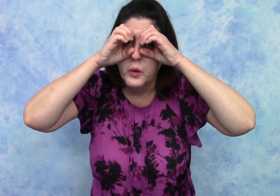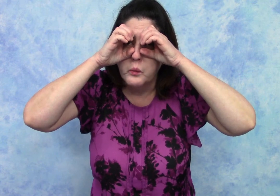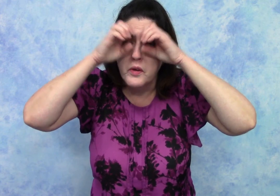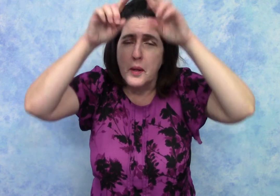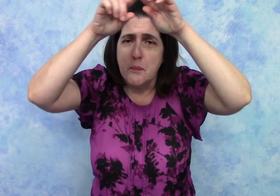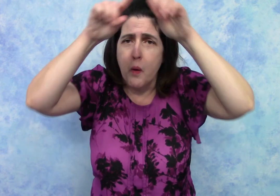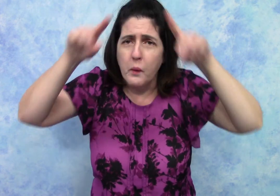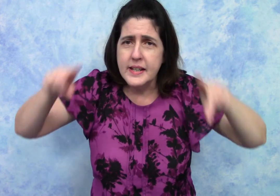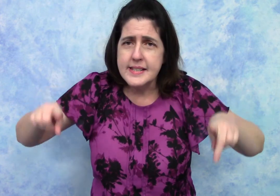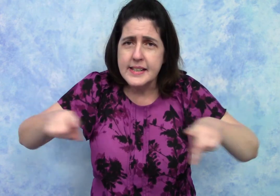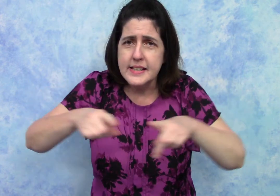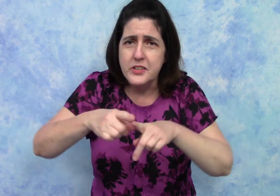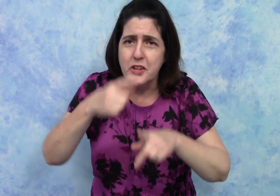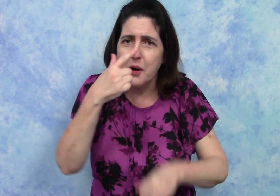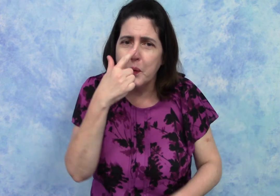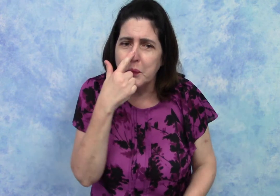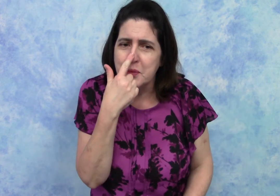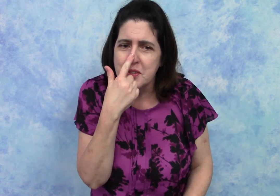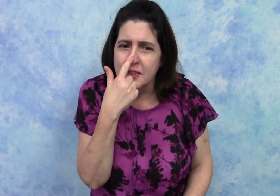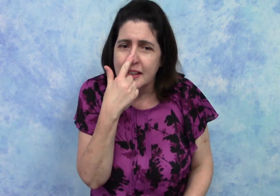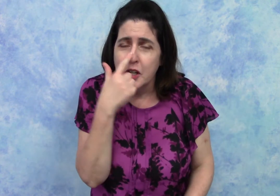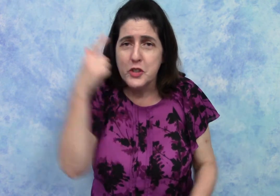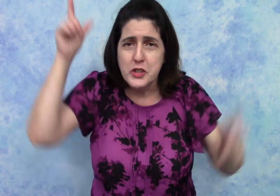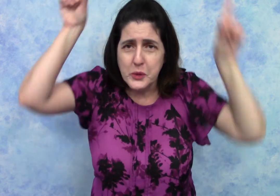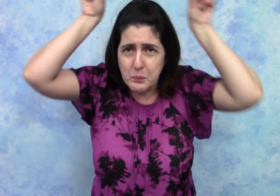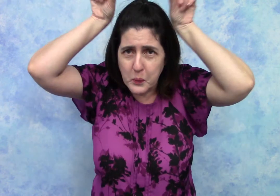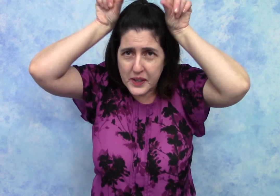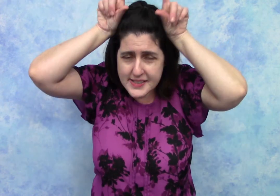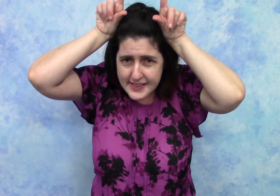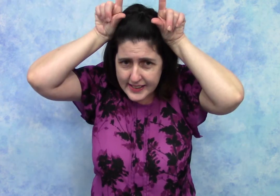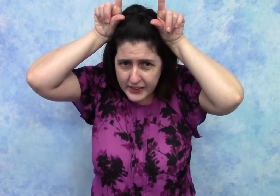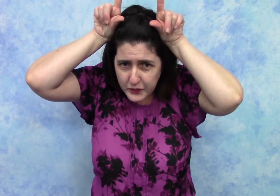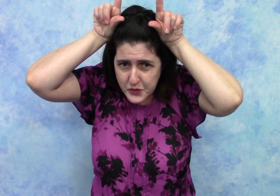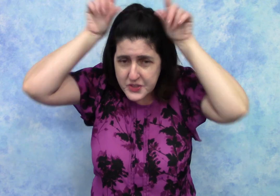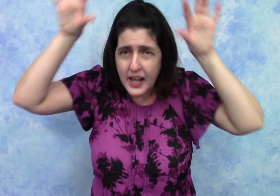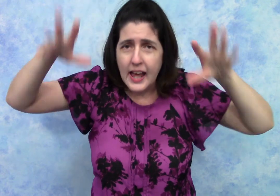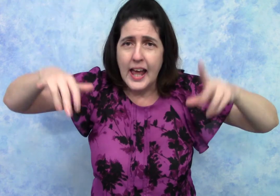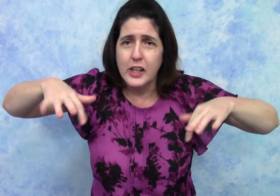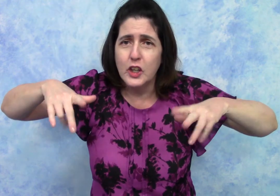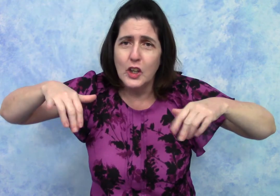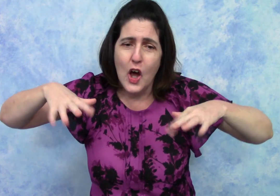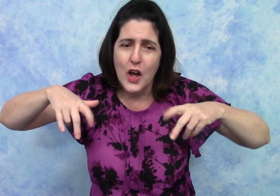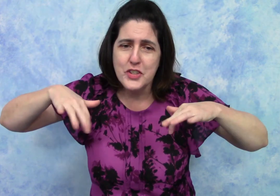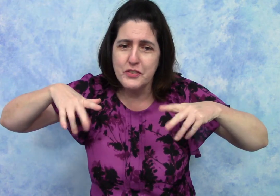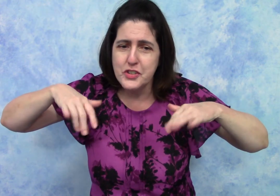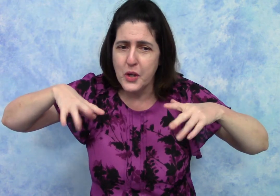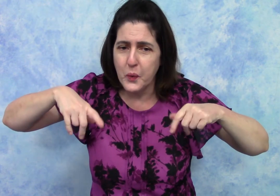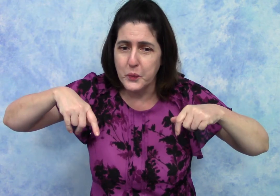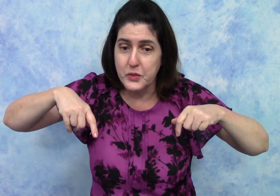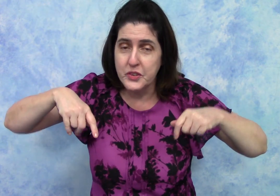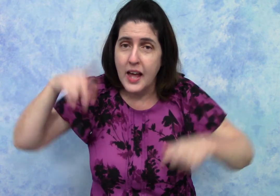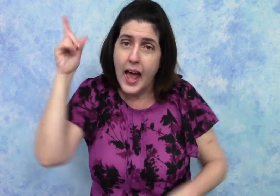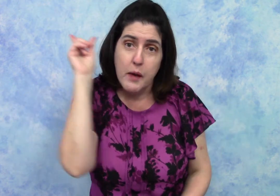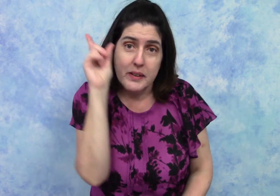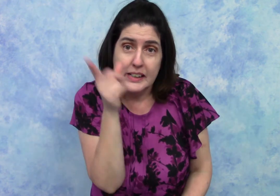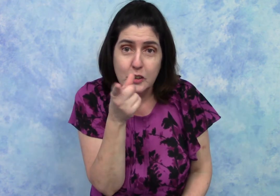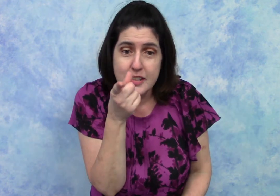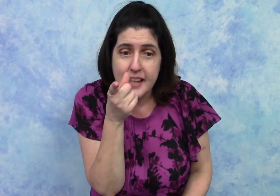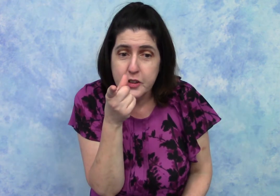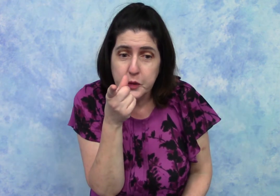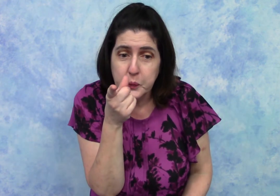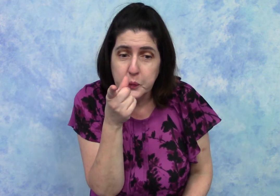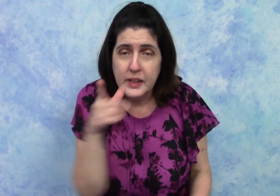with a pointed nose, two pointed ears, and claws for toes, and when he looks at you,